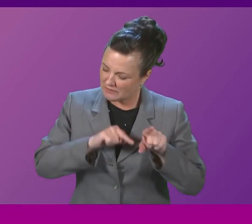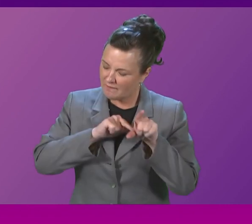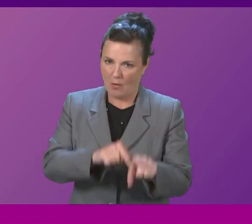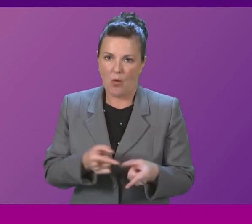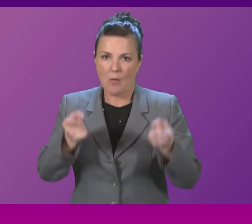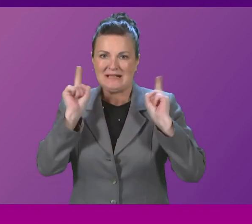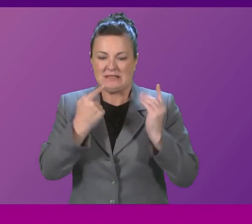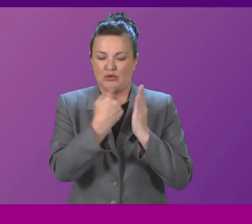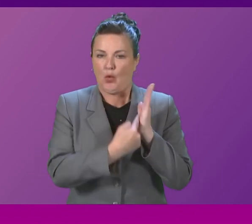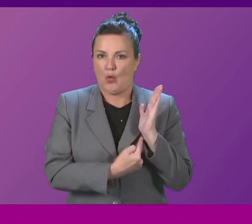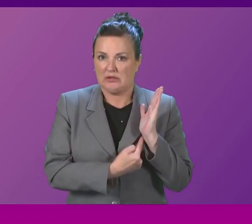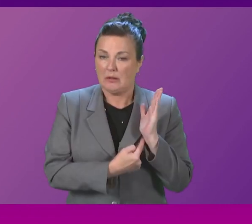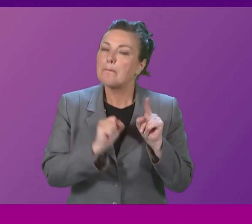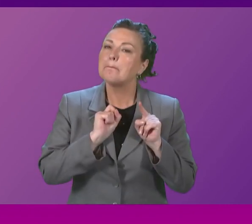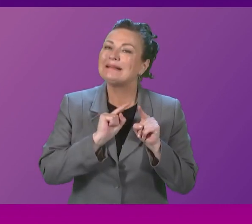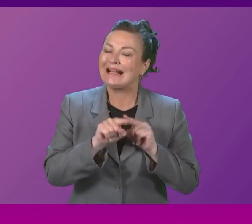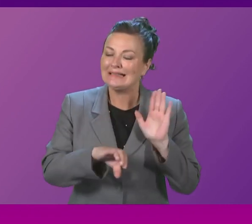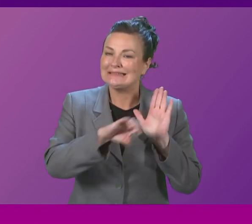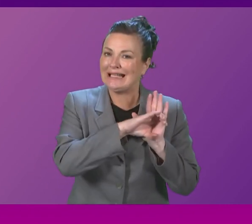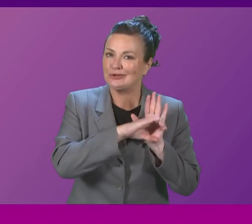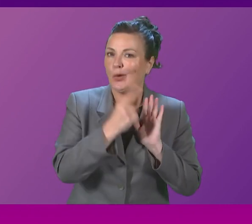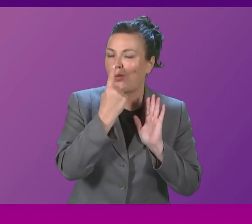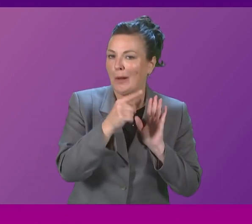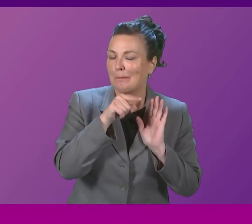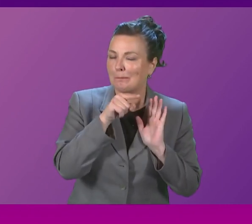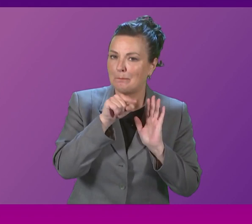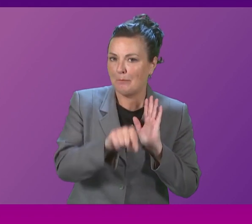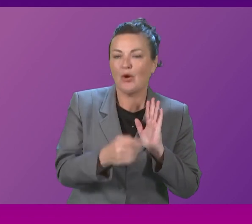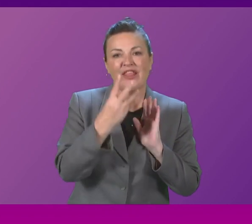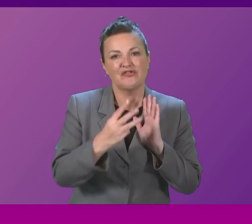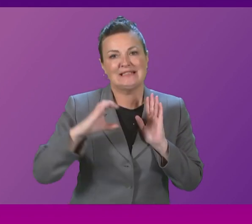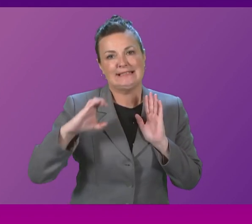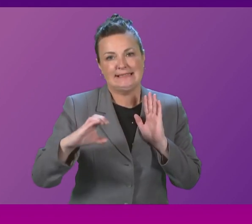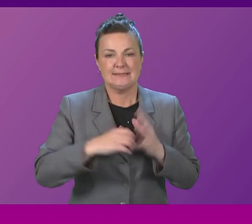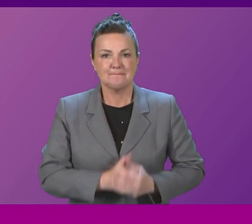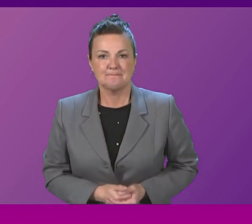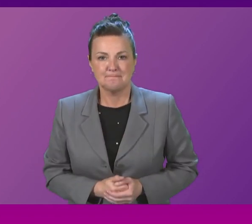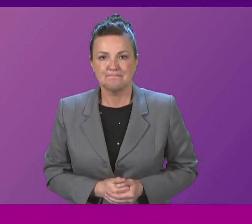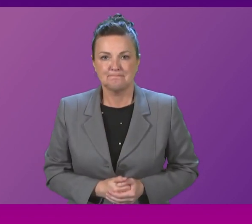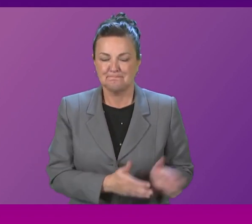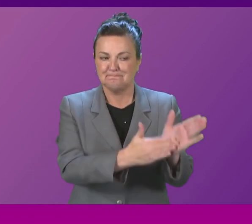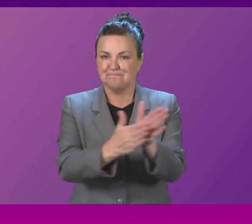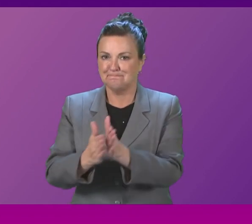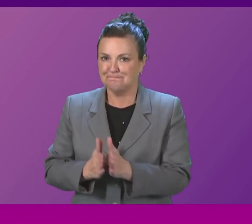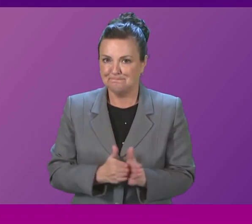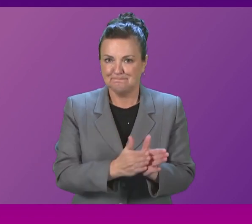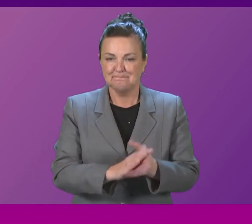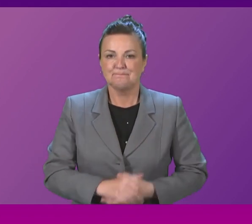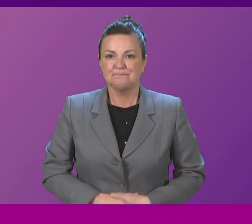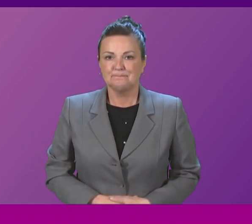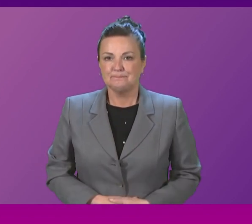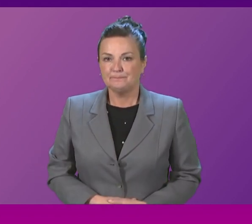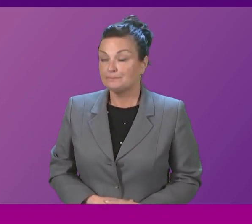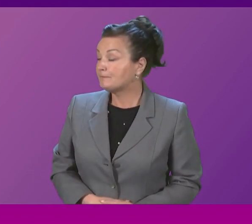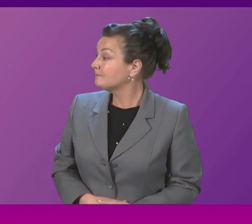code, particularly section 1.3.?